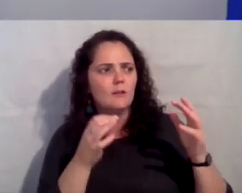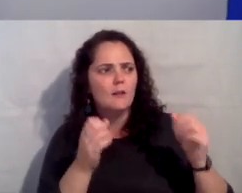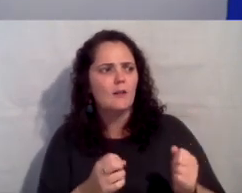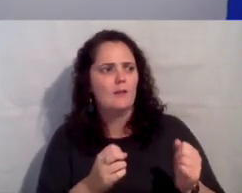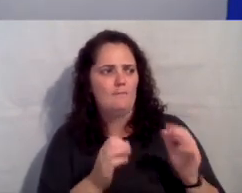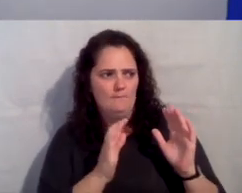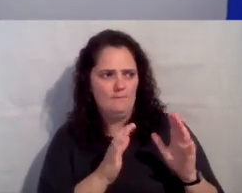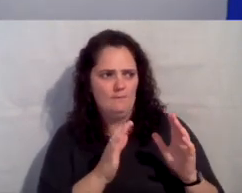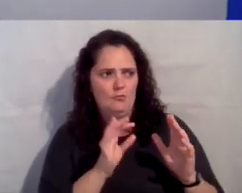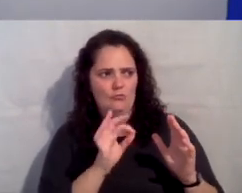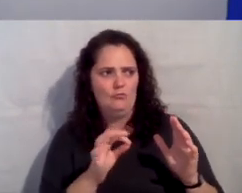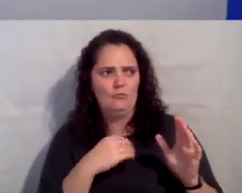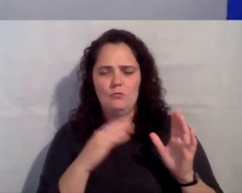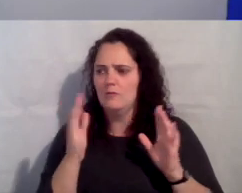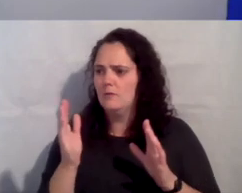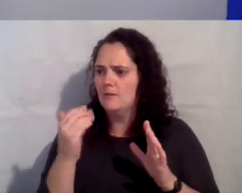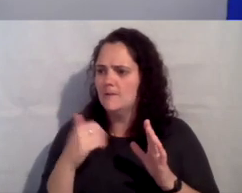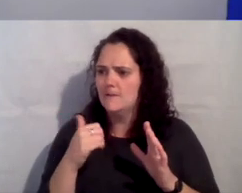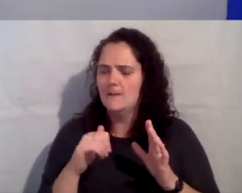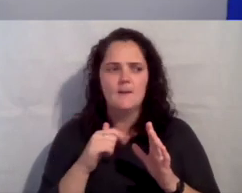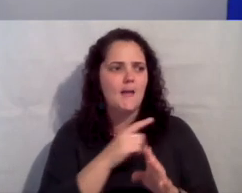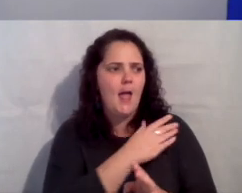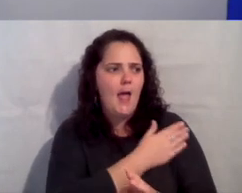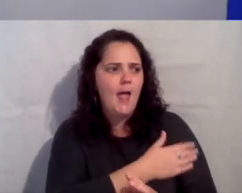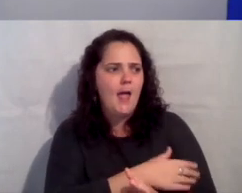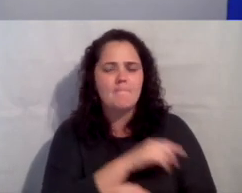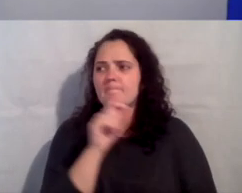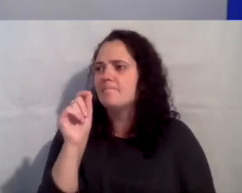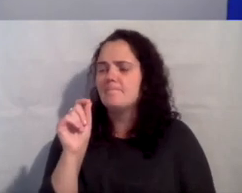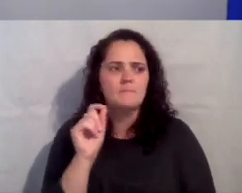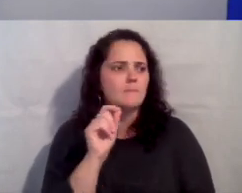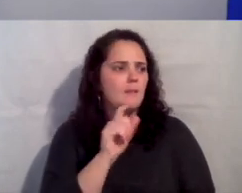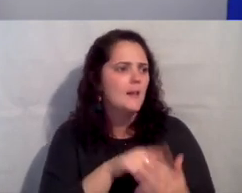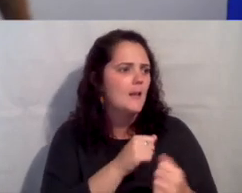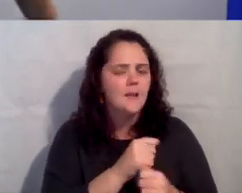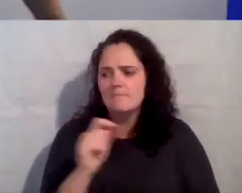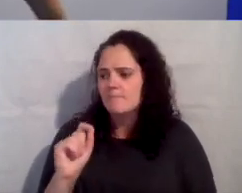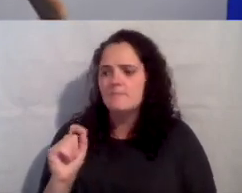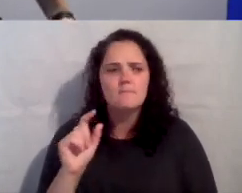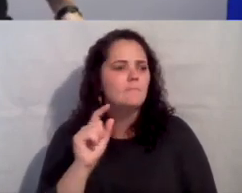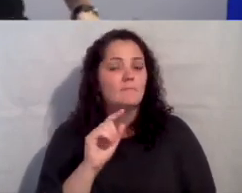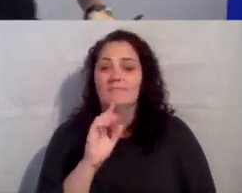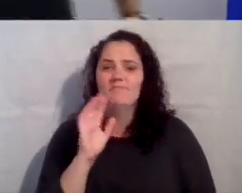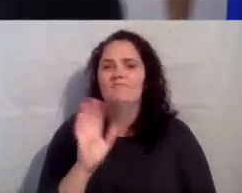reasonable mind and thinking this is an arm, this is a leg, this is a hip, this is a breast. But we're not going to do that, we're not going to